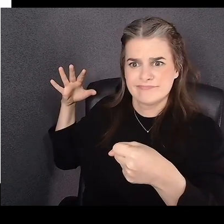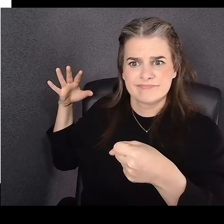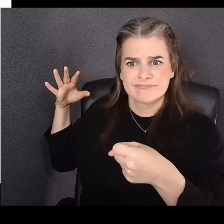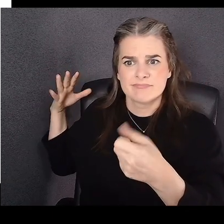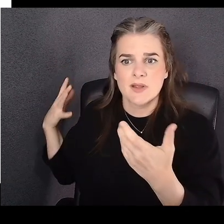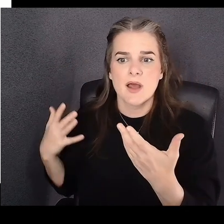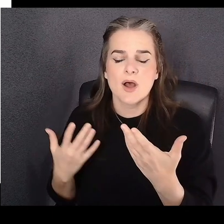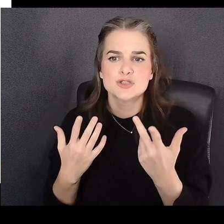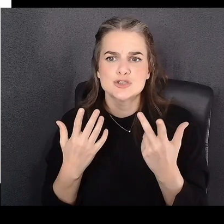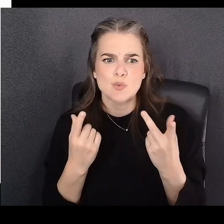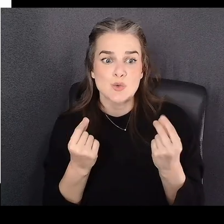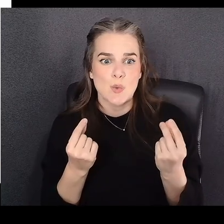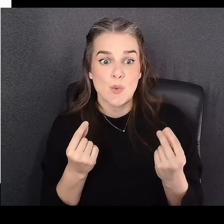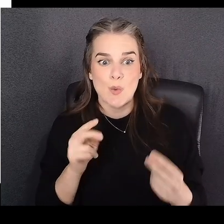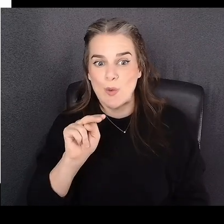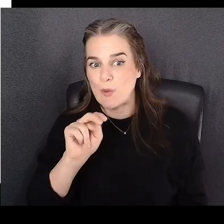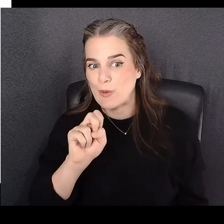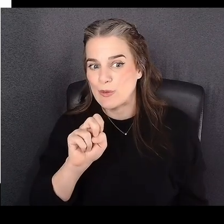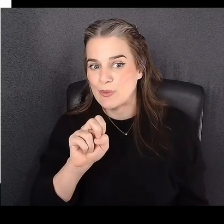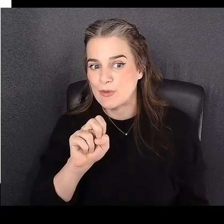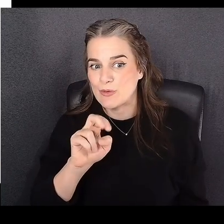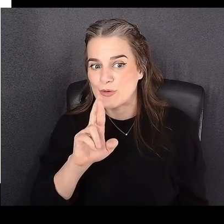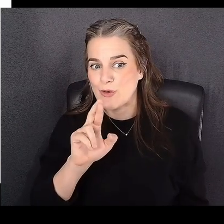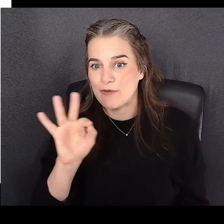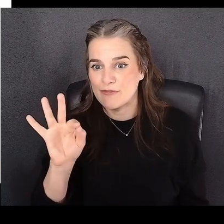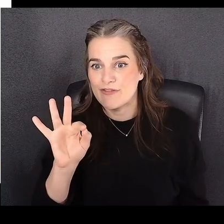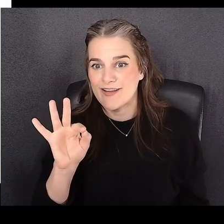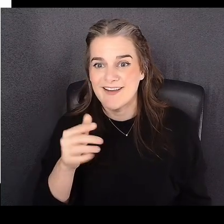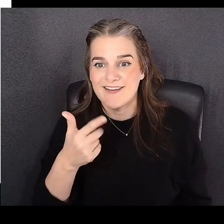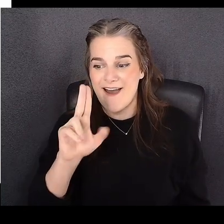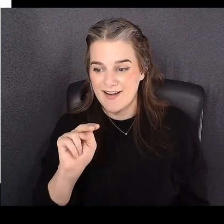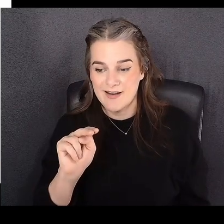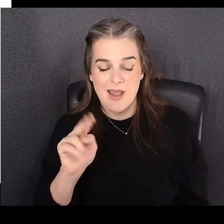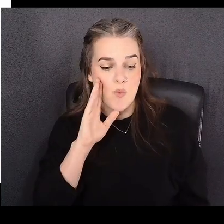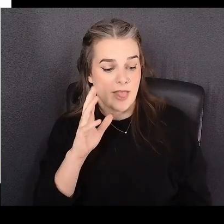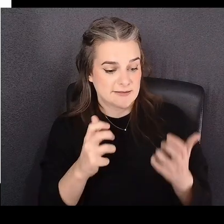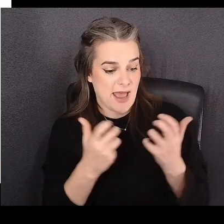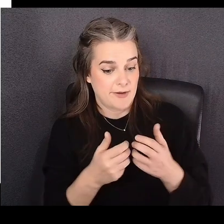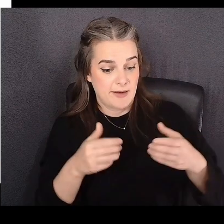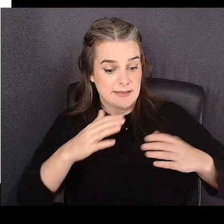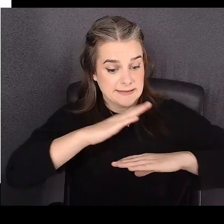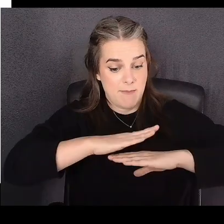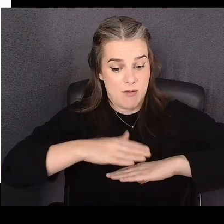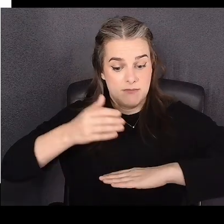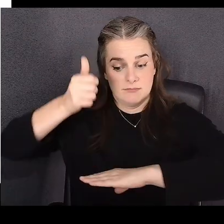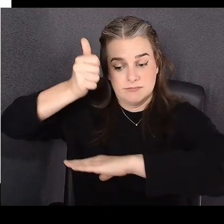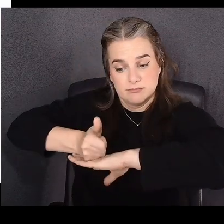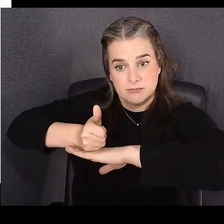Let's adapt it, slap it on a switch, and mount it so that it's just sitting on a table. The individual can ask the staff member